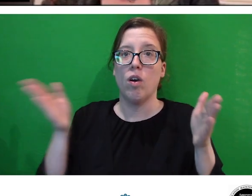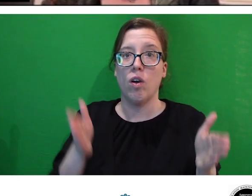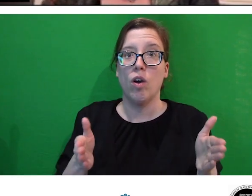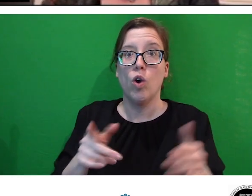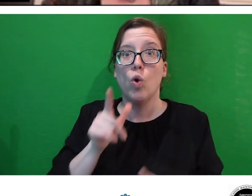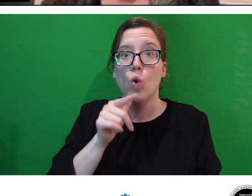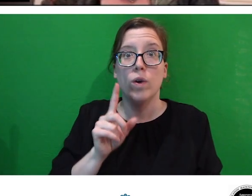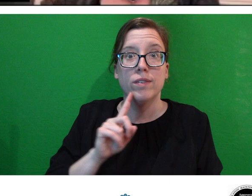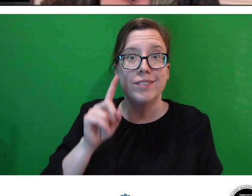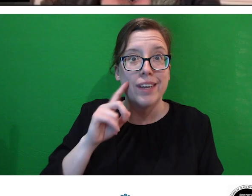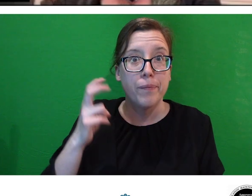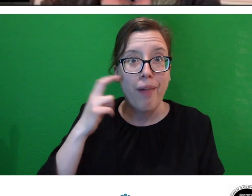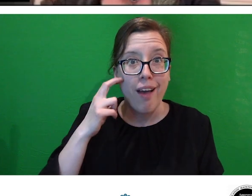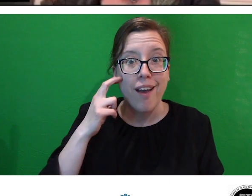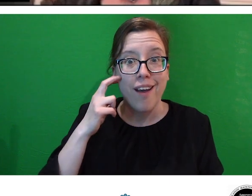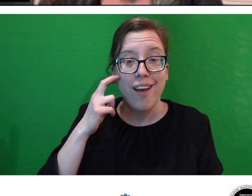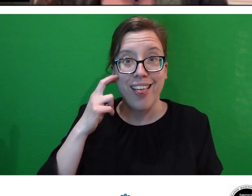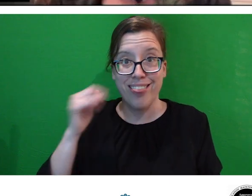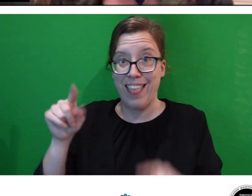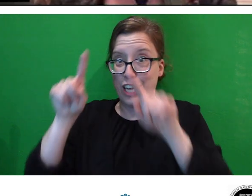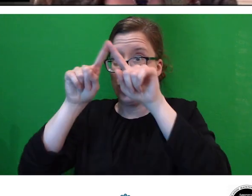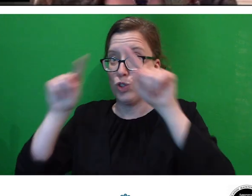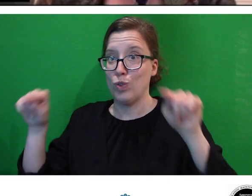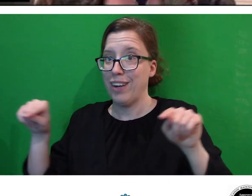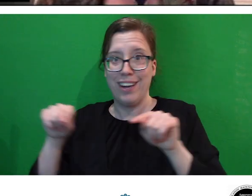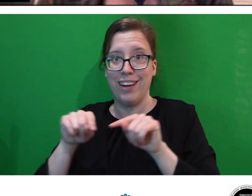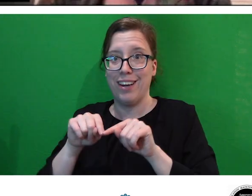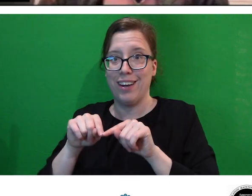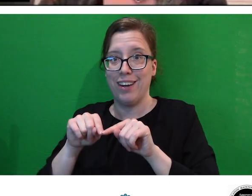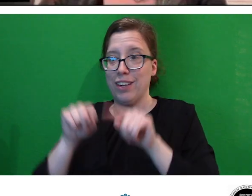You just learn without much effort. You learn by being alive.